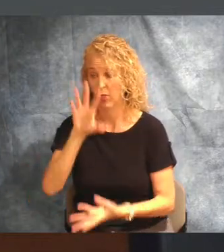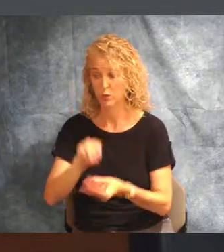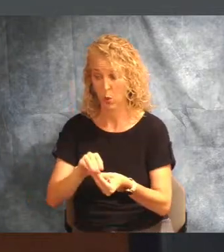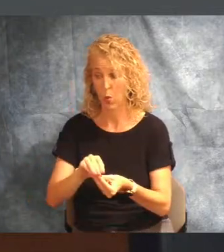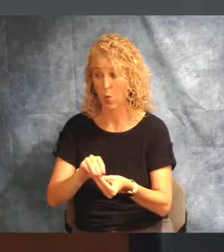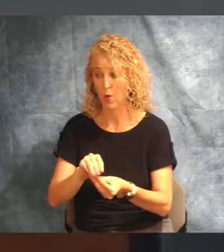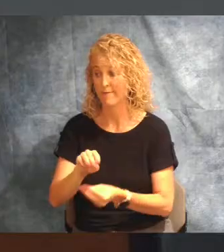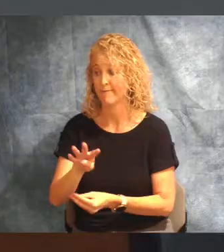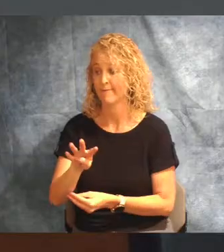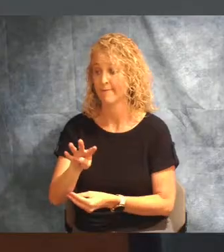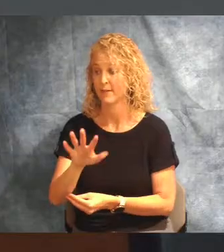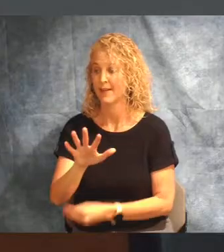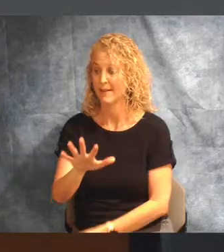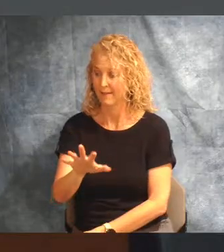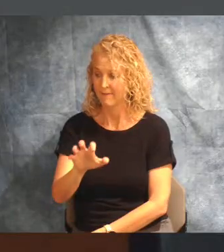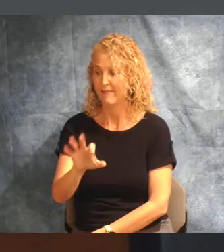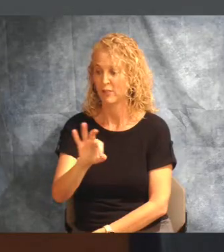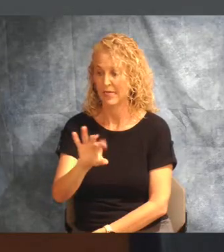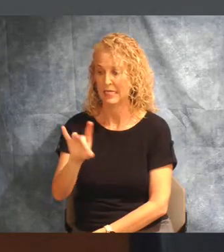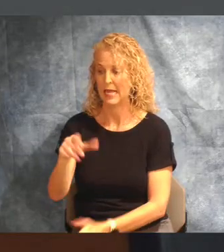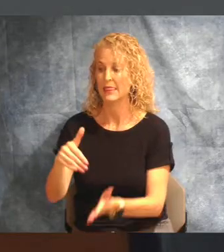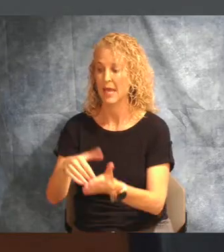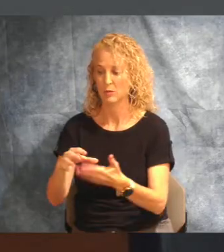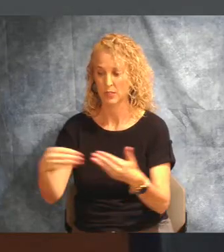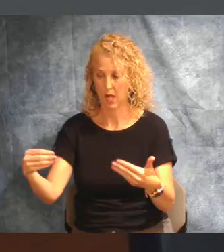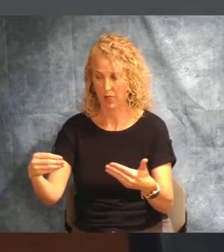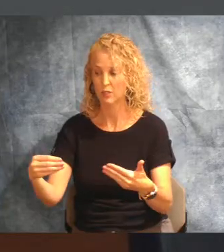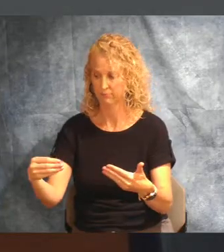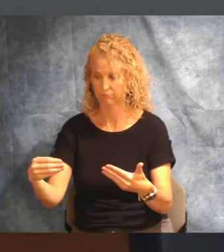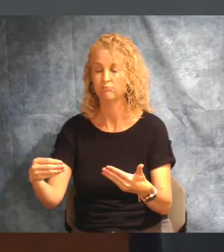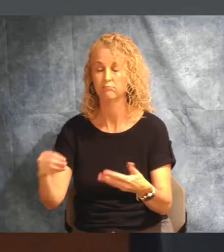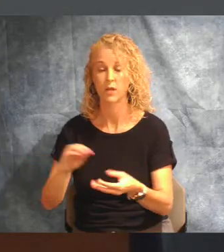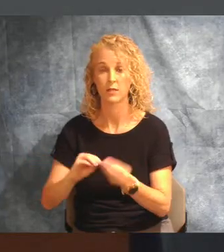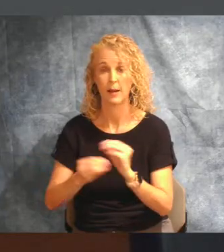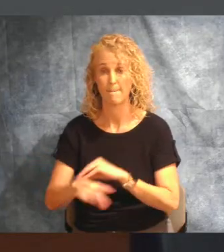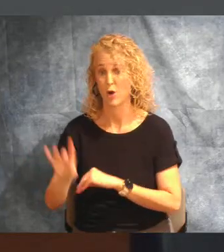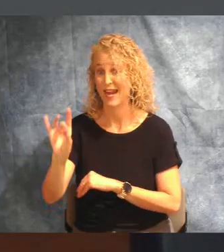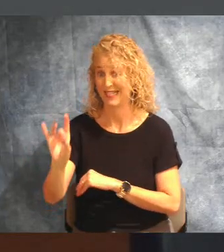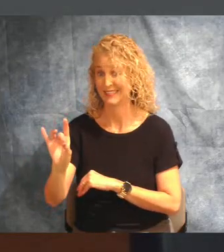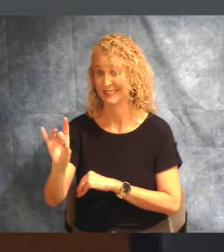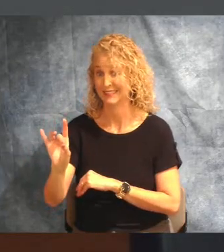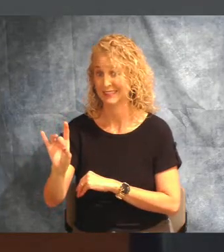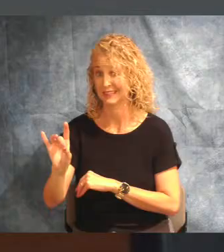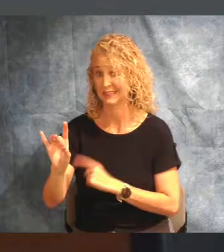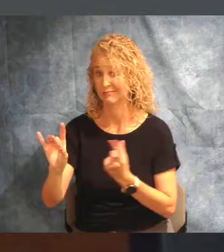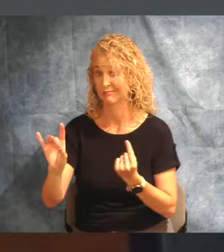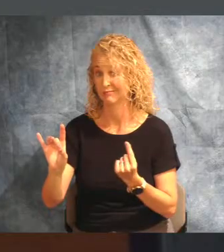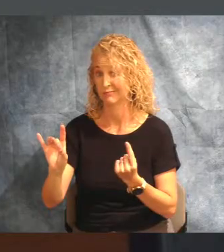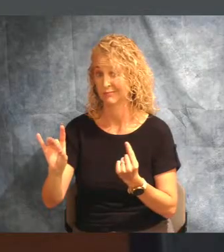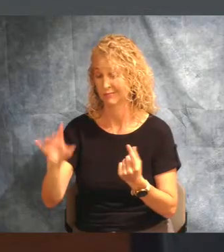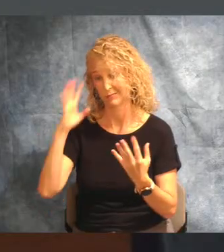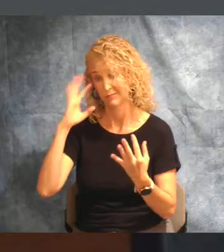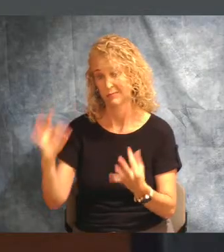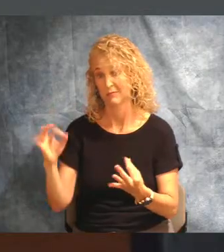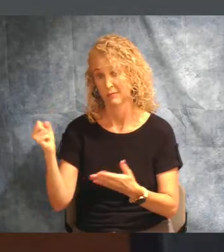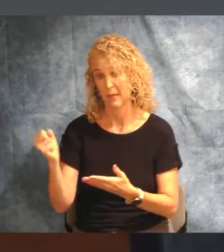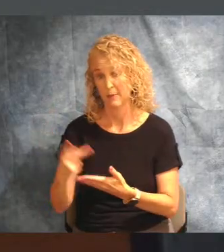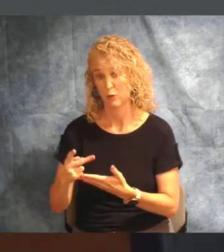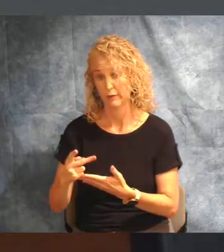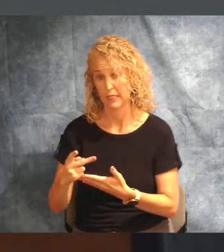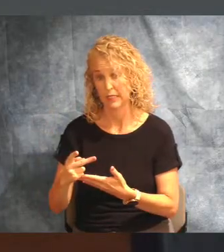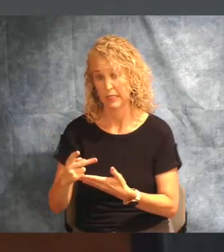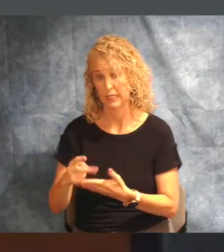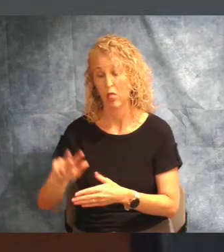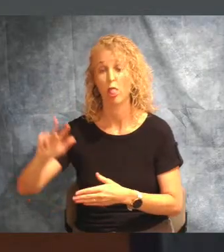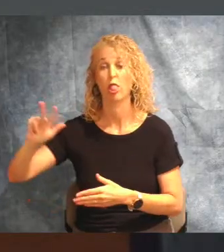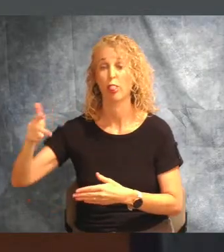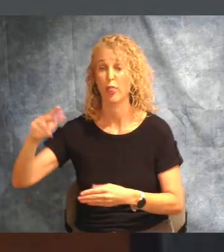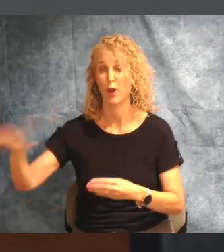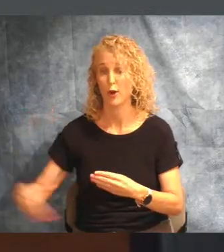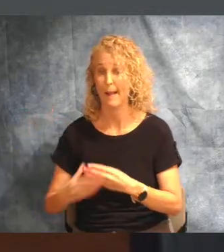are $598,000. item number eight is a resolution authorizing a third amendment to an agreement